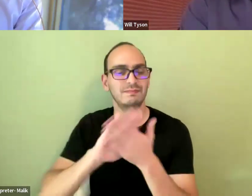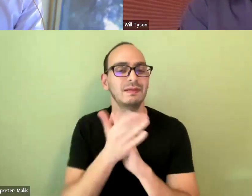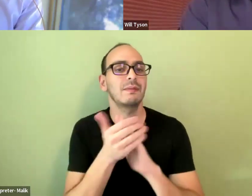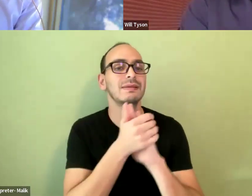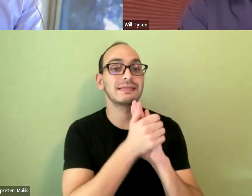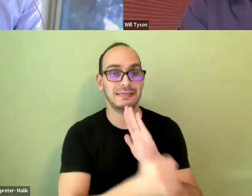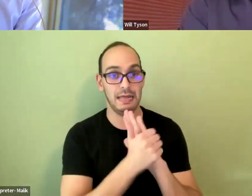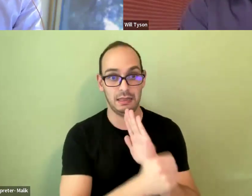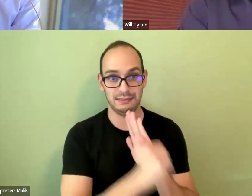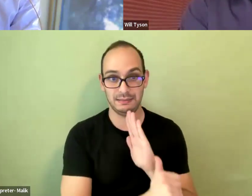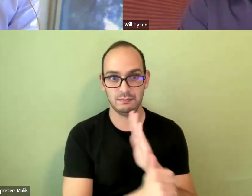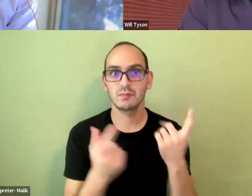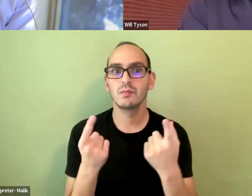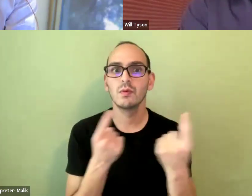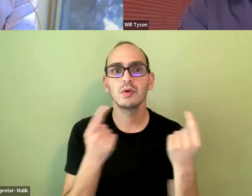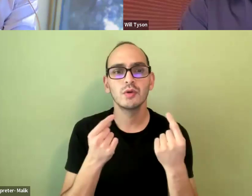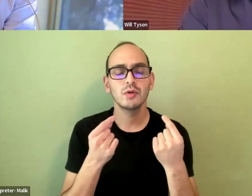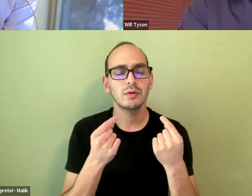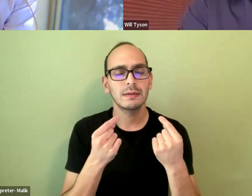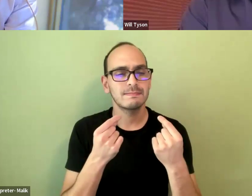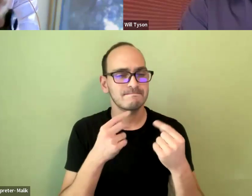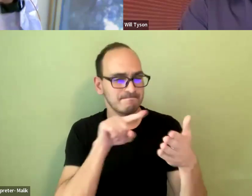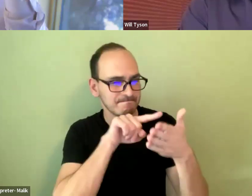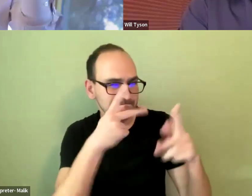And then what you can do is ascertain that a degree to which the